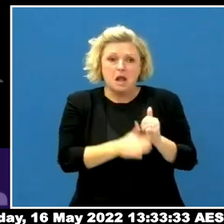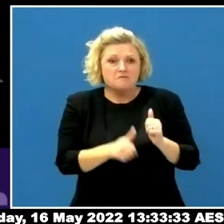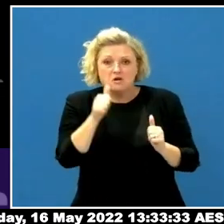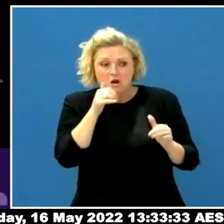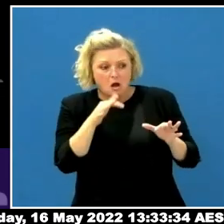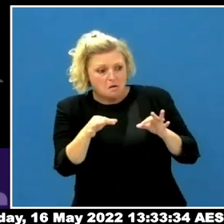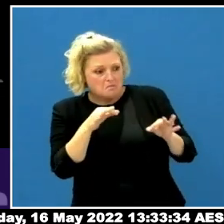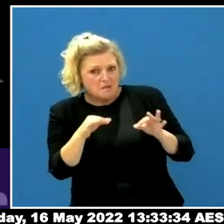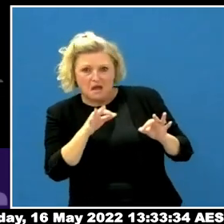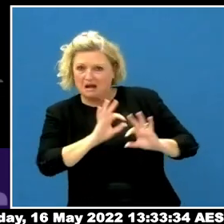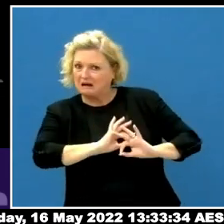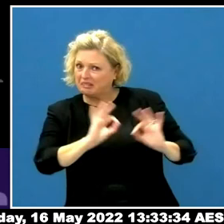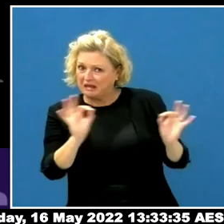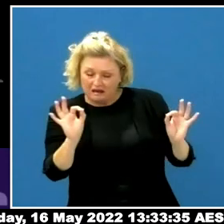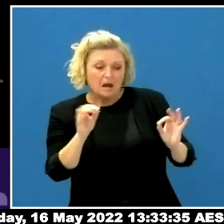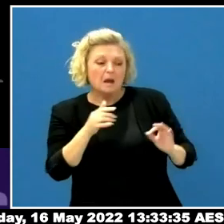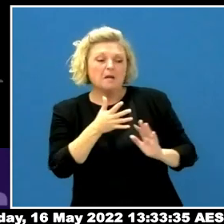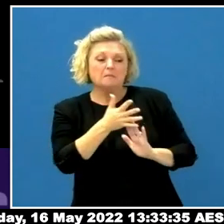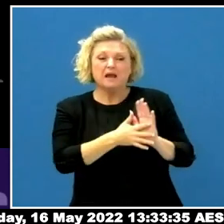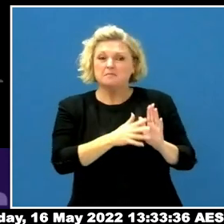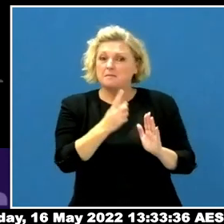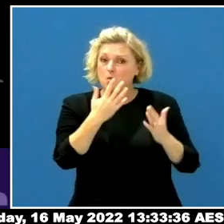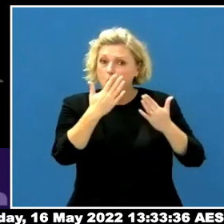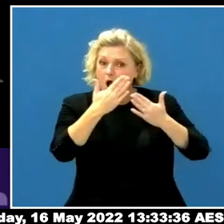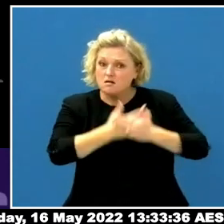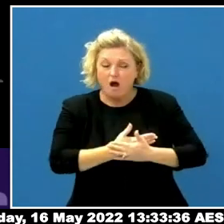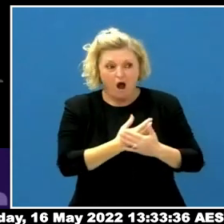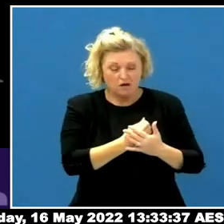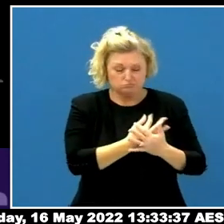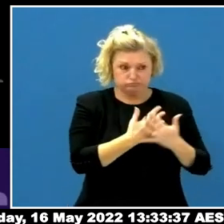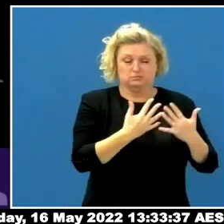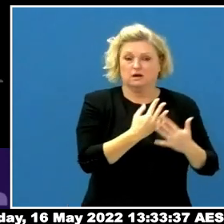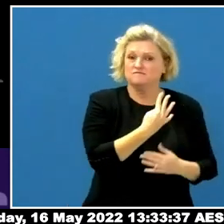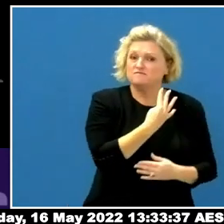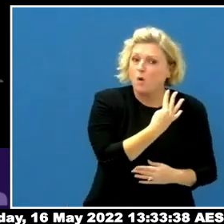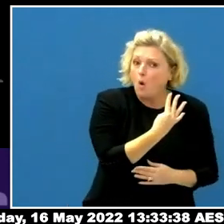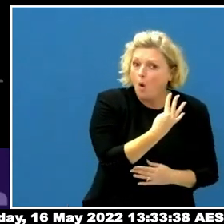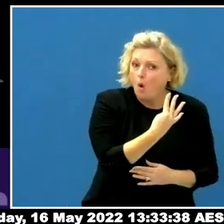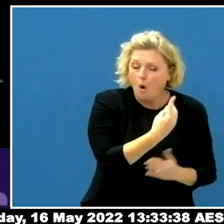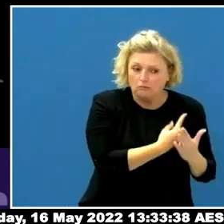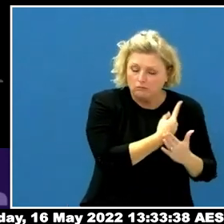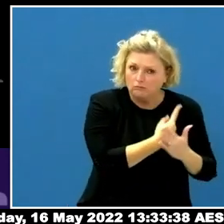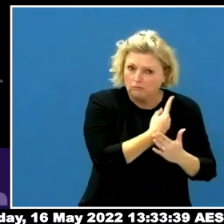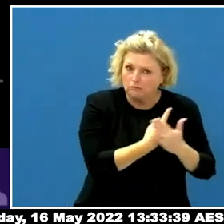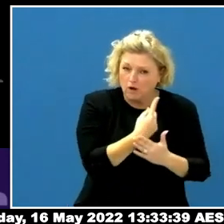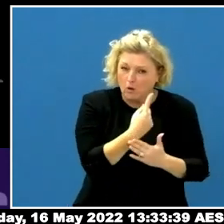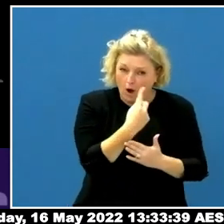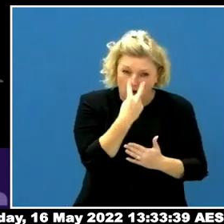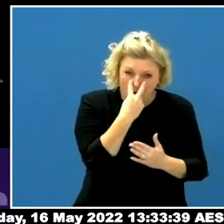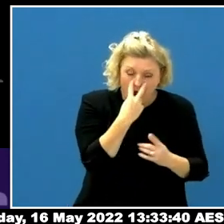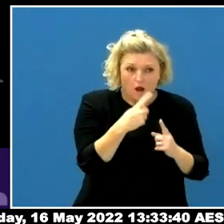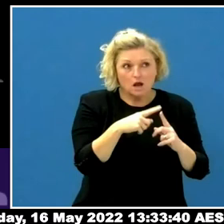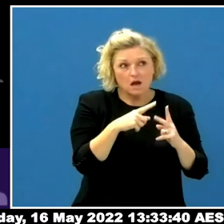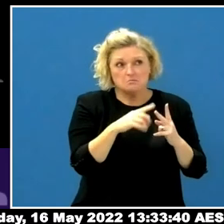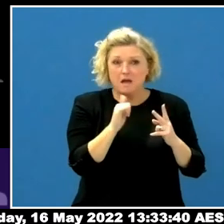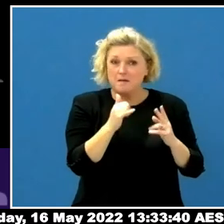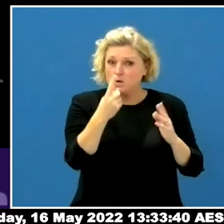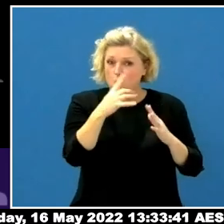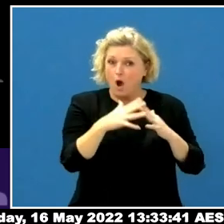night, and we can have quite a few during the week. So they're not brain damaging at this stage.